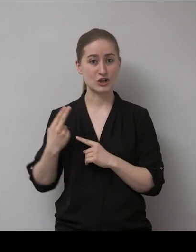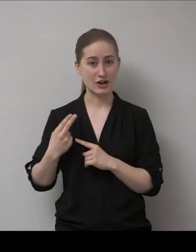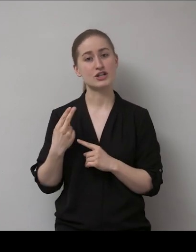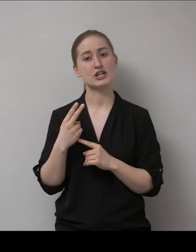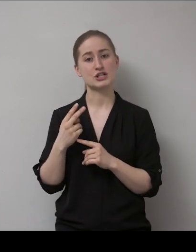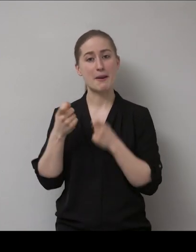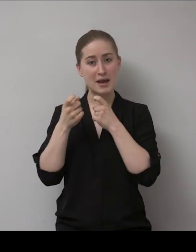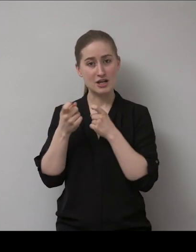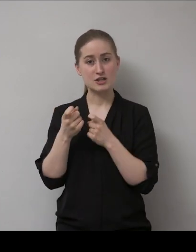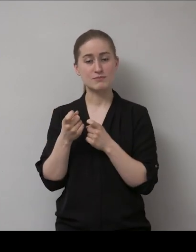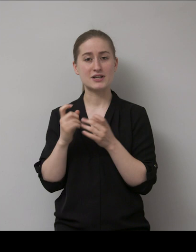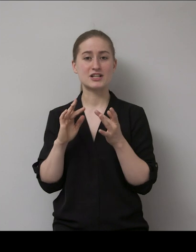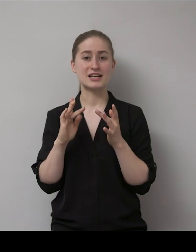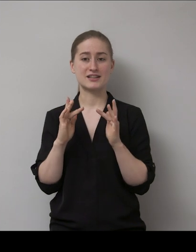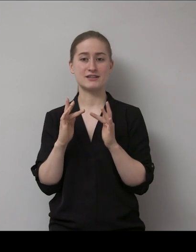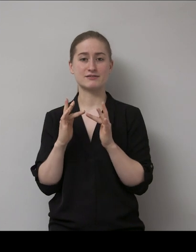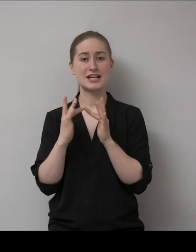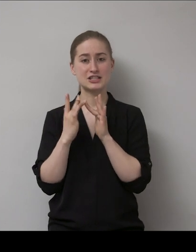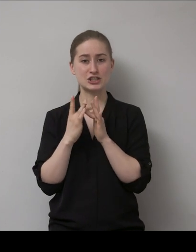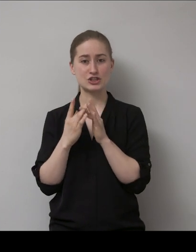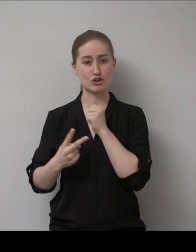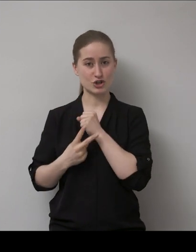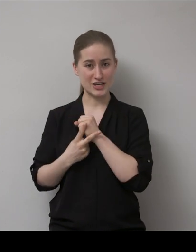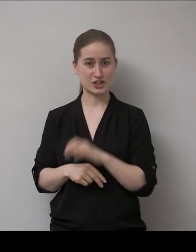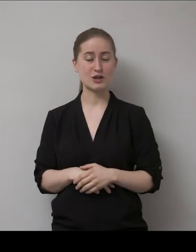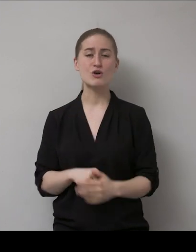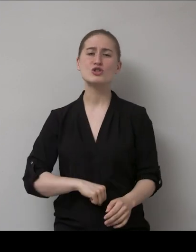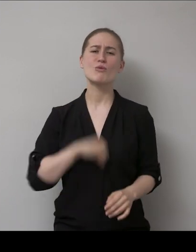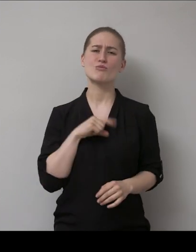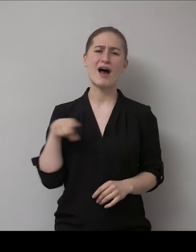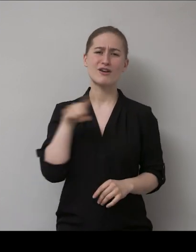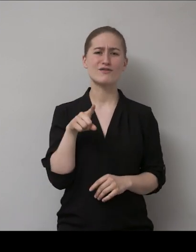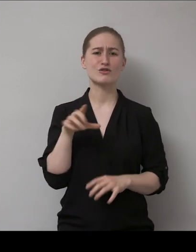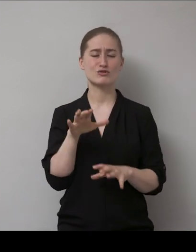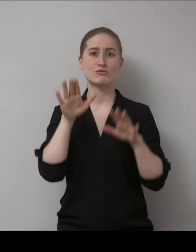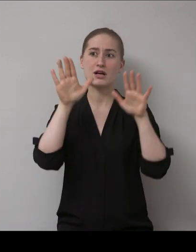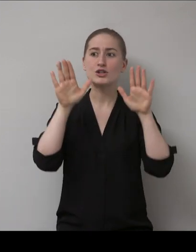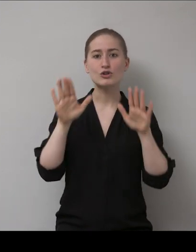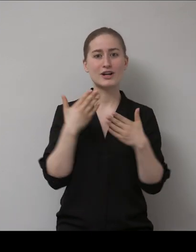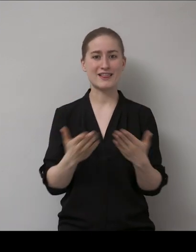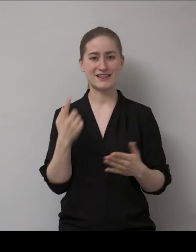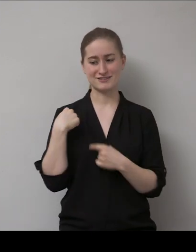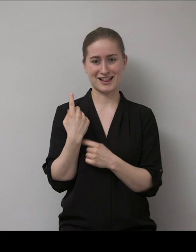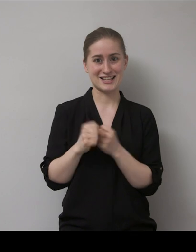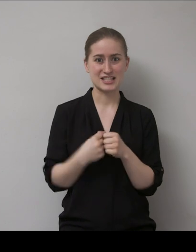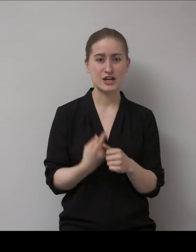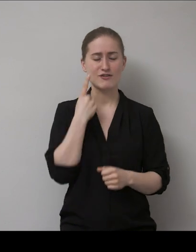and Visual Curation. We are so proud of you. You have done extraordinary things in the last year of this extraordinary time,